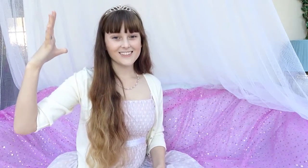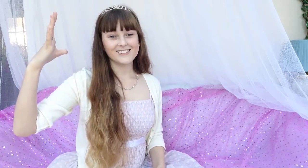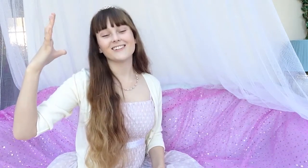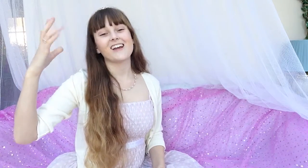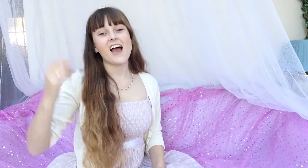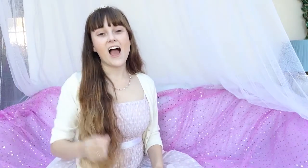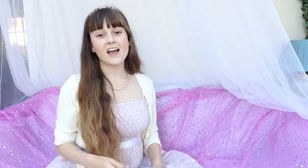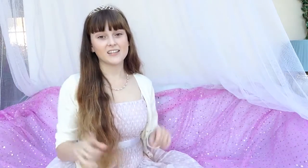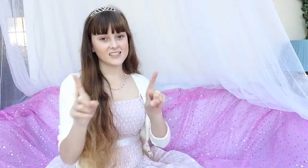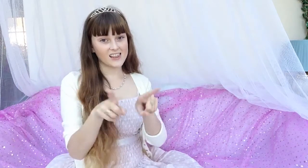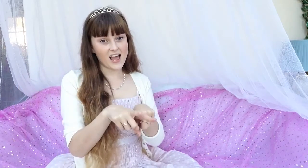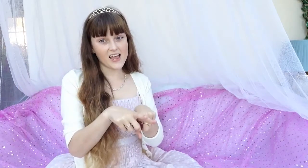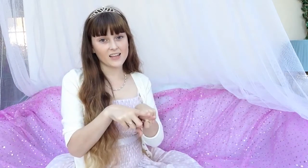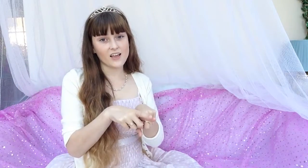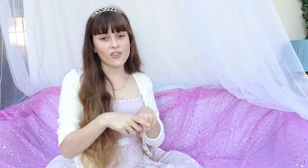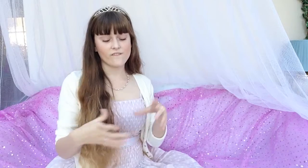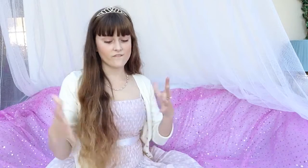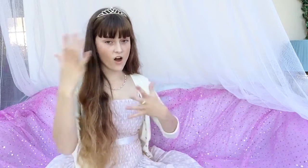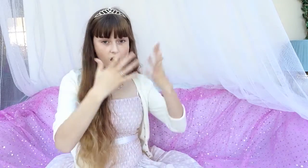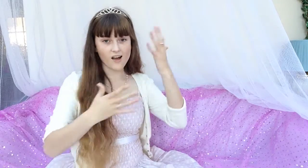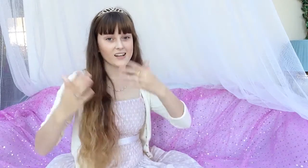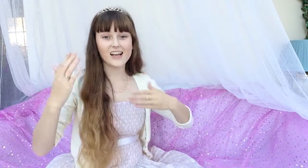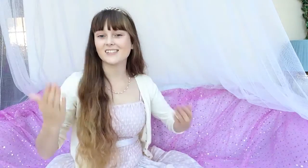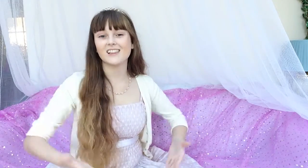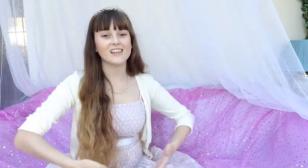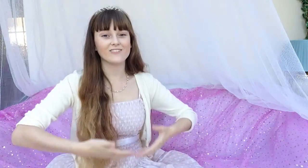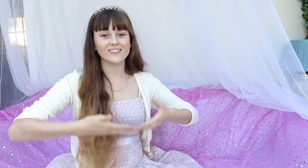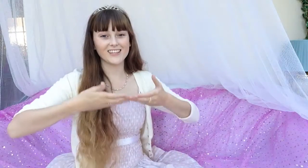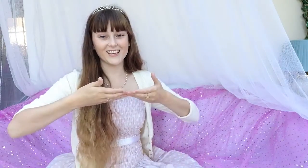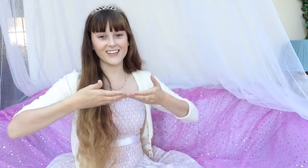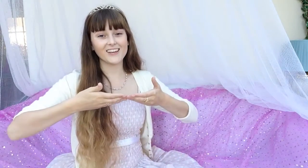And it's like the fog has lifted